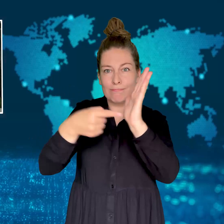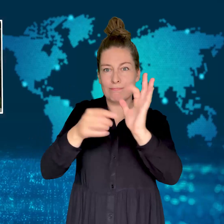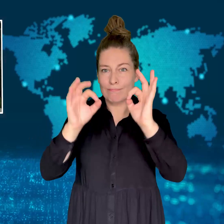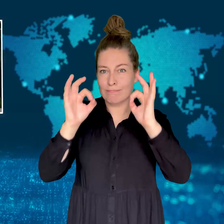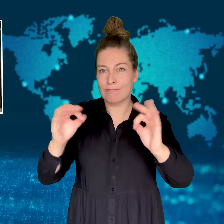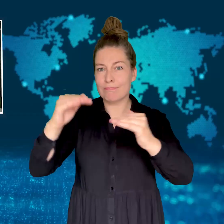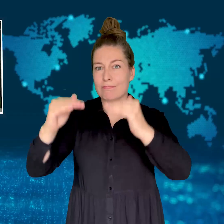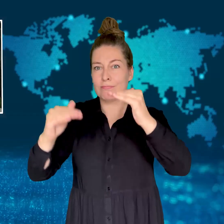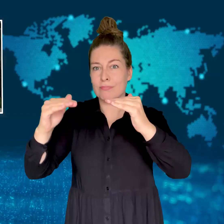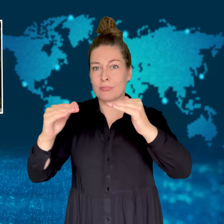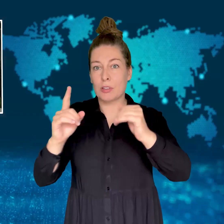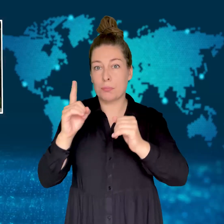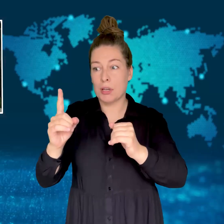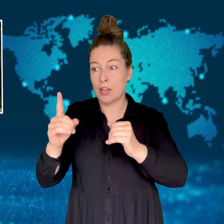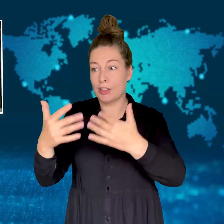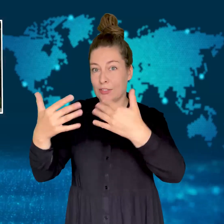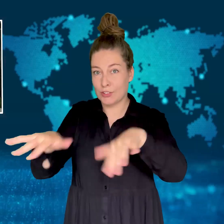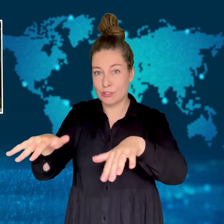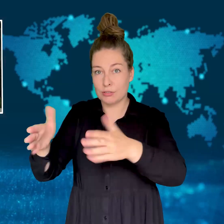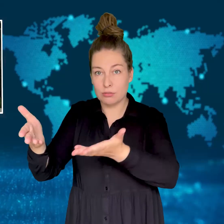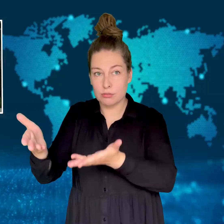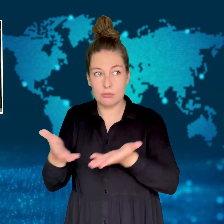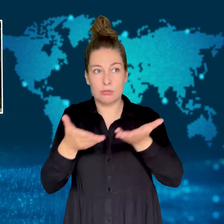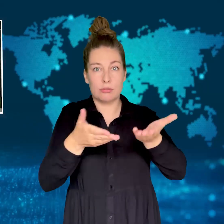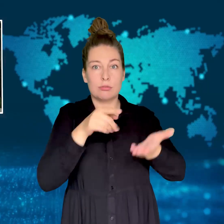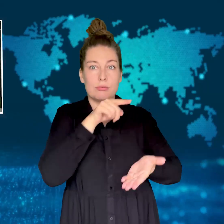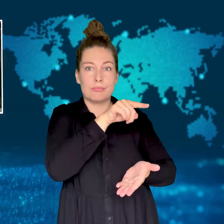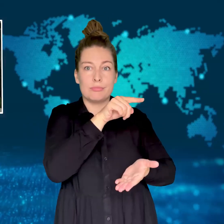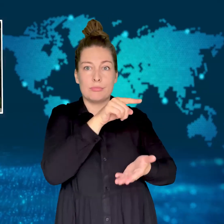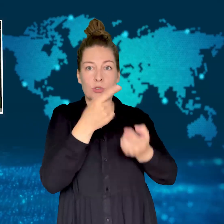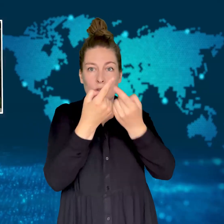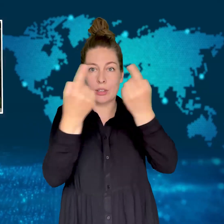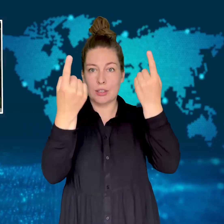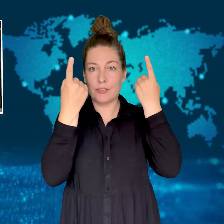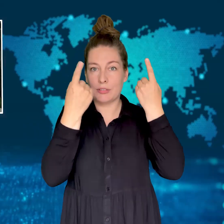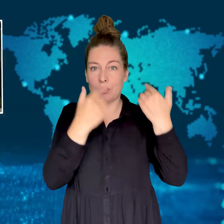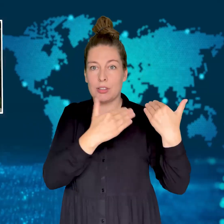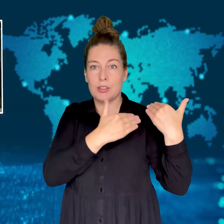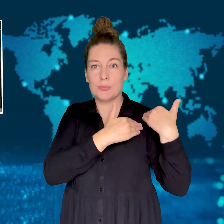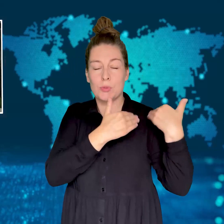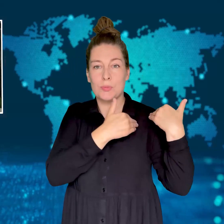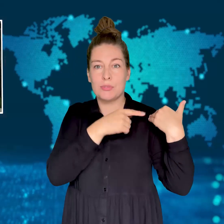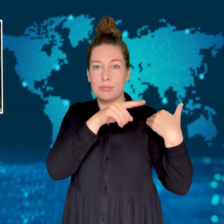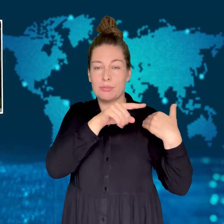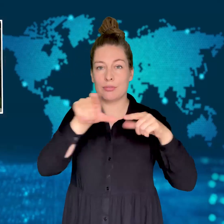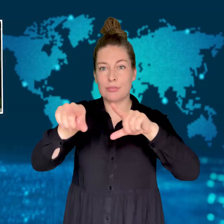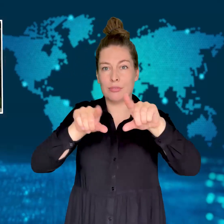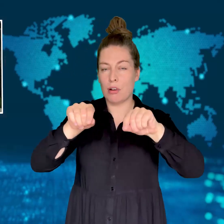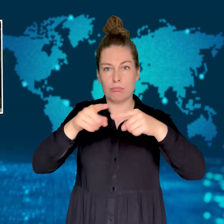The college admissions can no longer take race into account